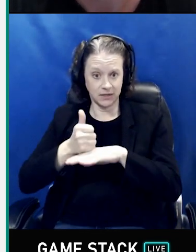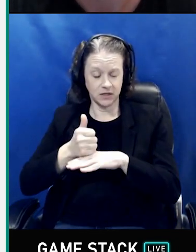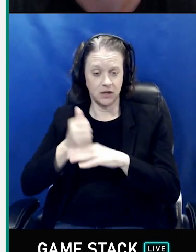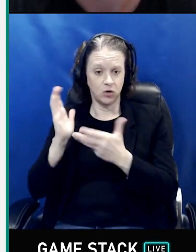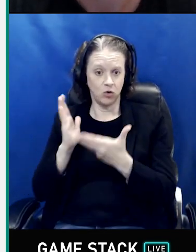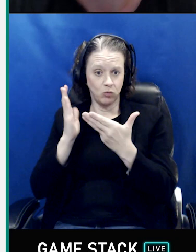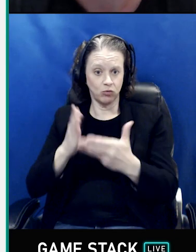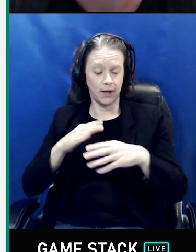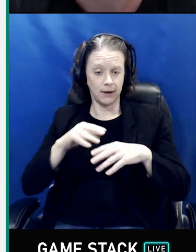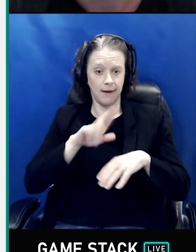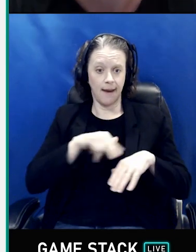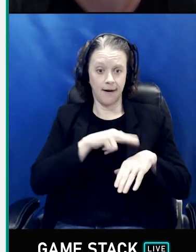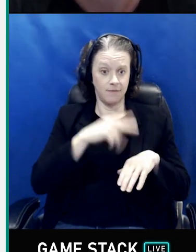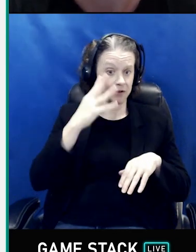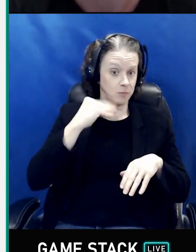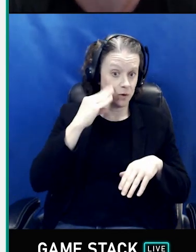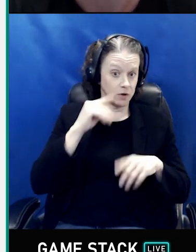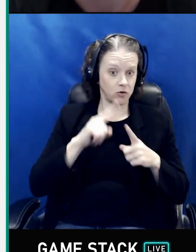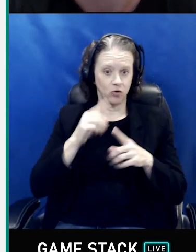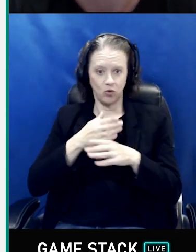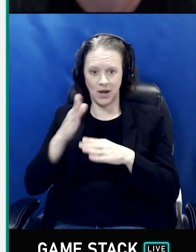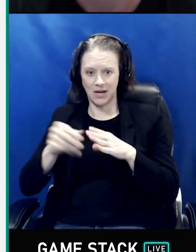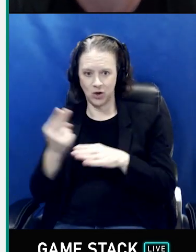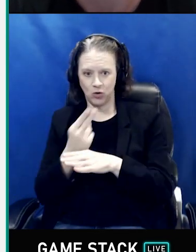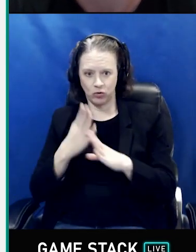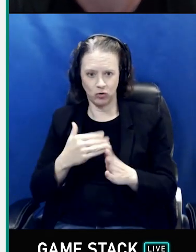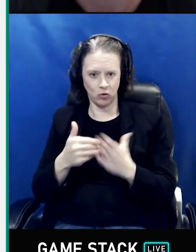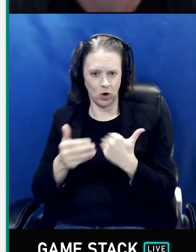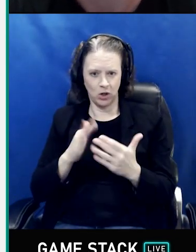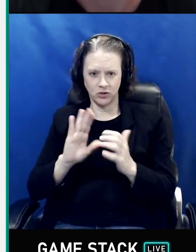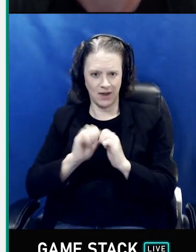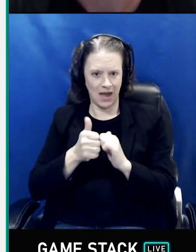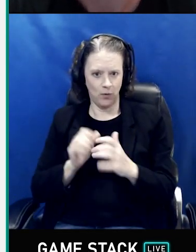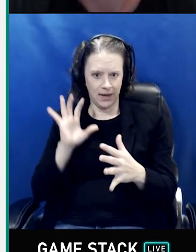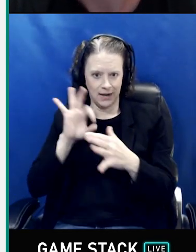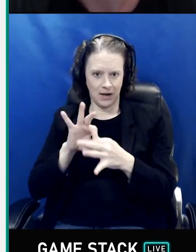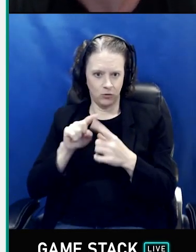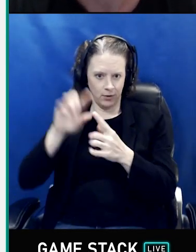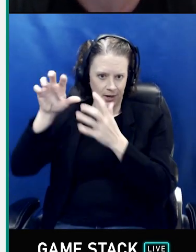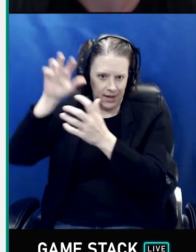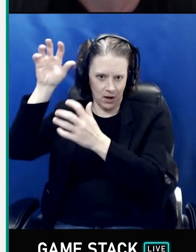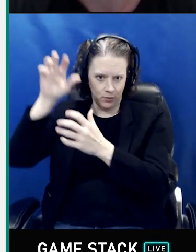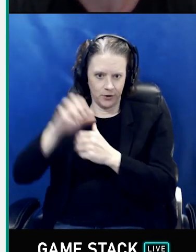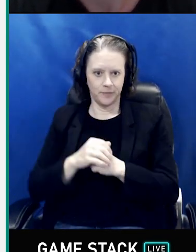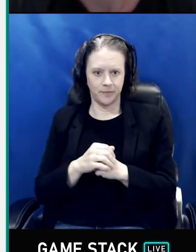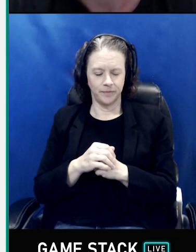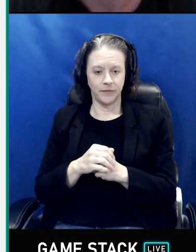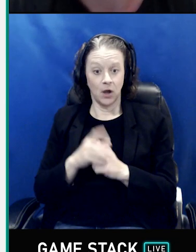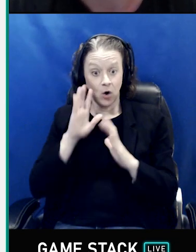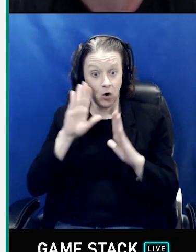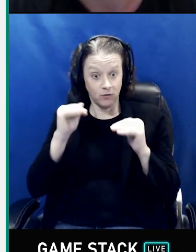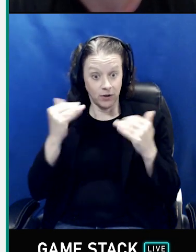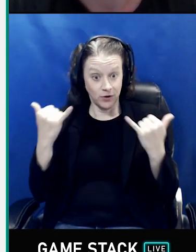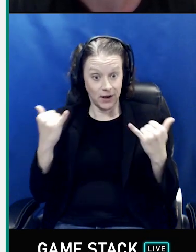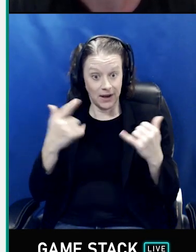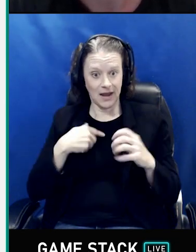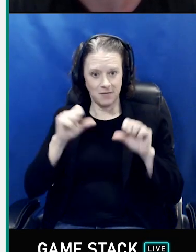regardless of the endpoint they're connecting to the cloud from. Hopefully today, I've been able to show you why we